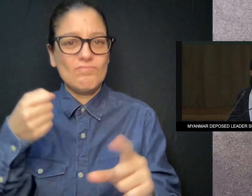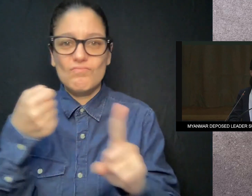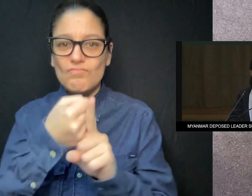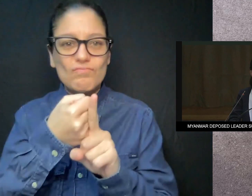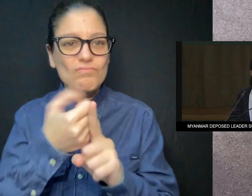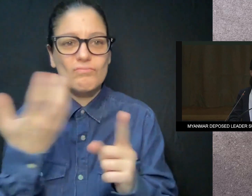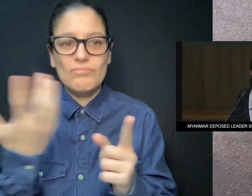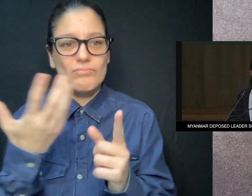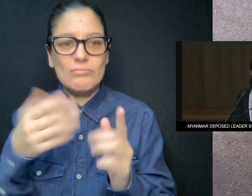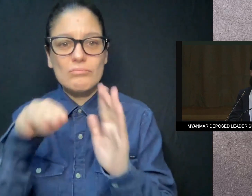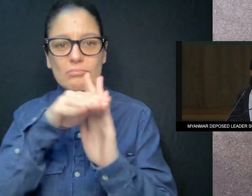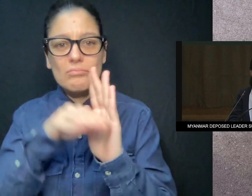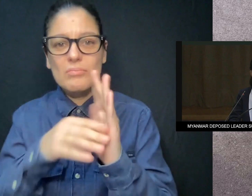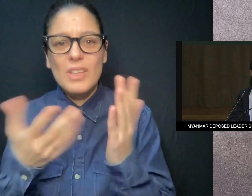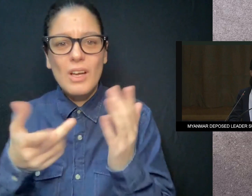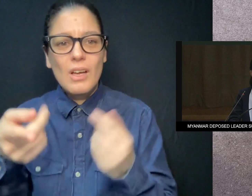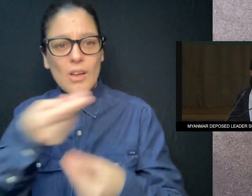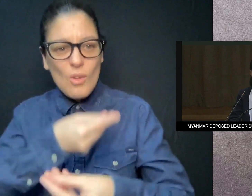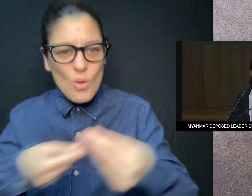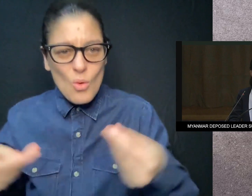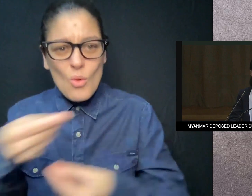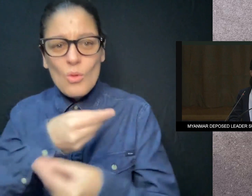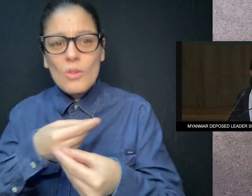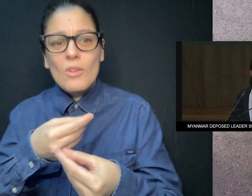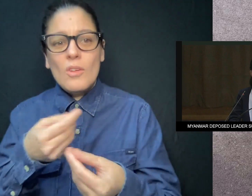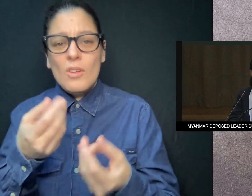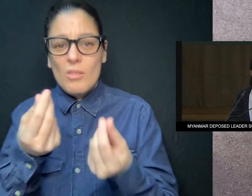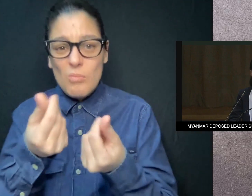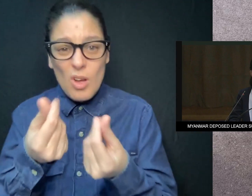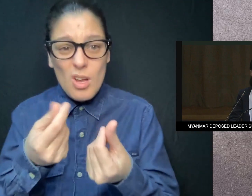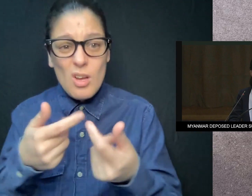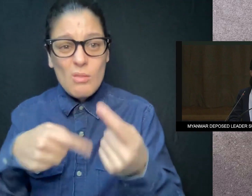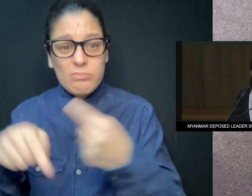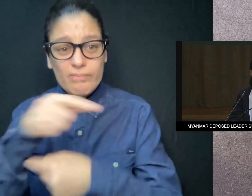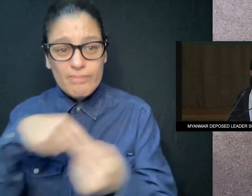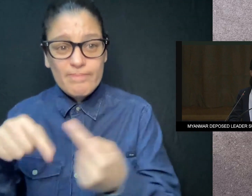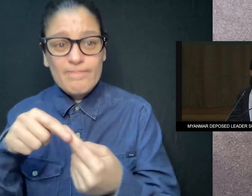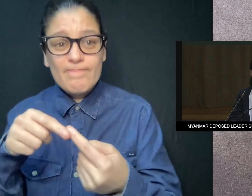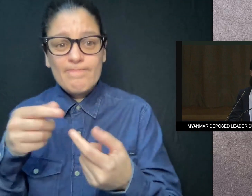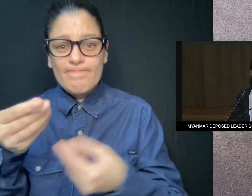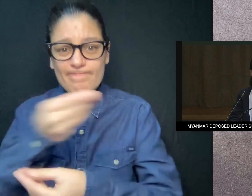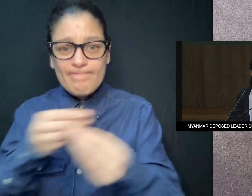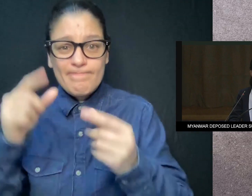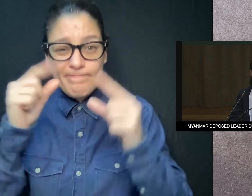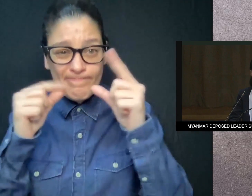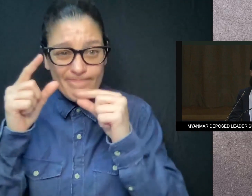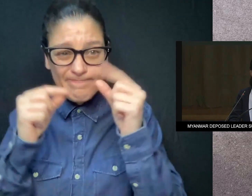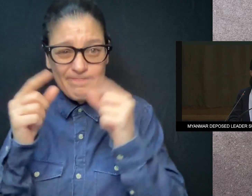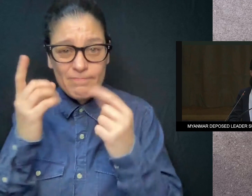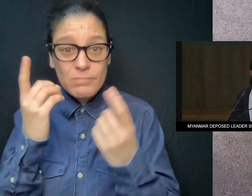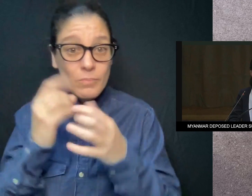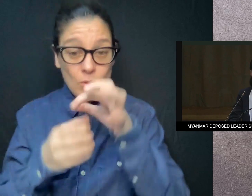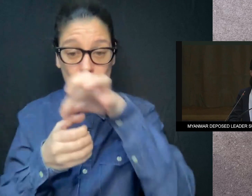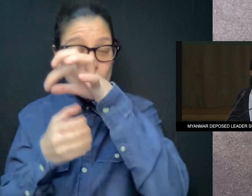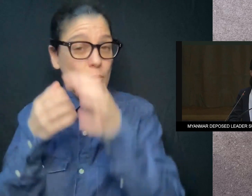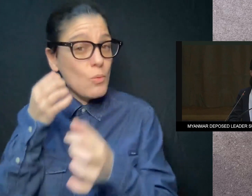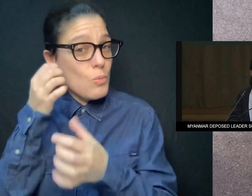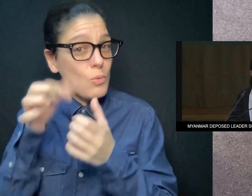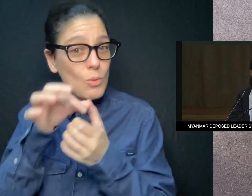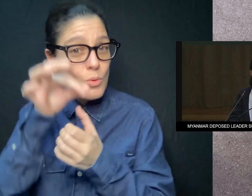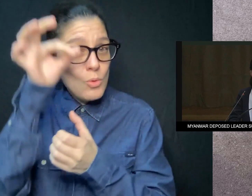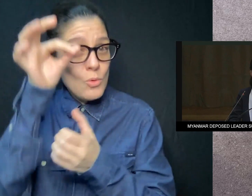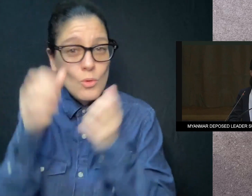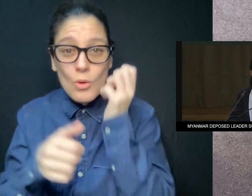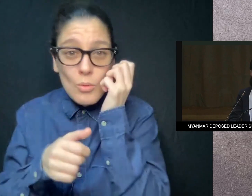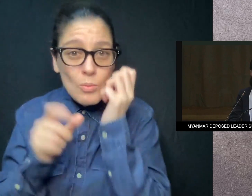Suu Kyi still faces 10 more criminal charges including corruption and illegally importing